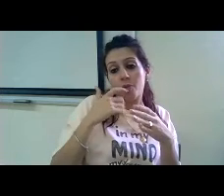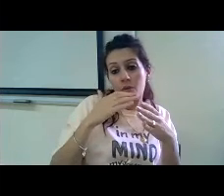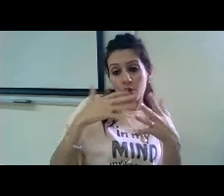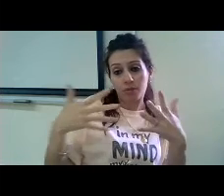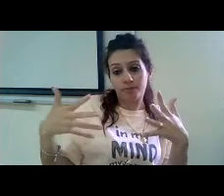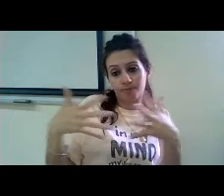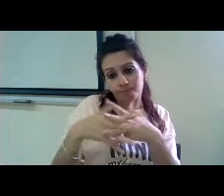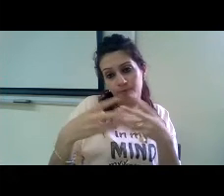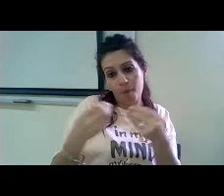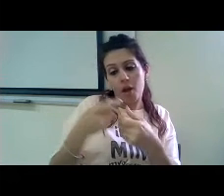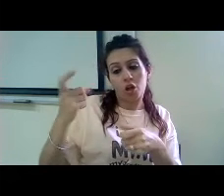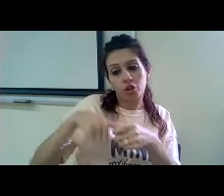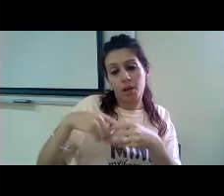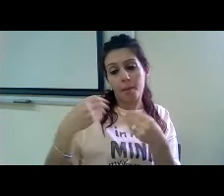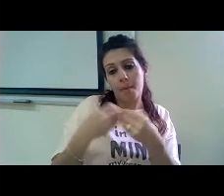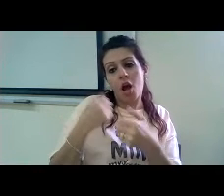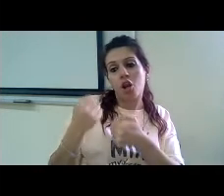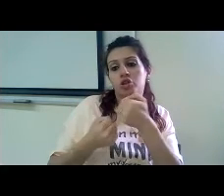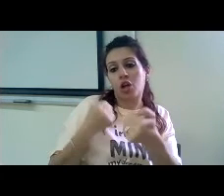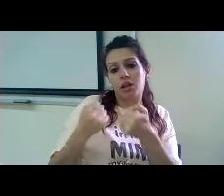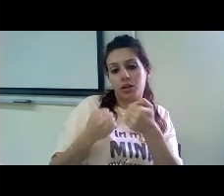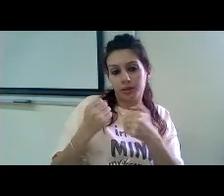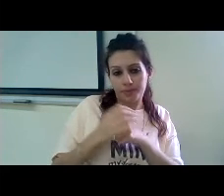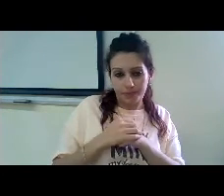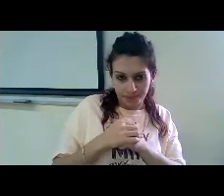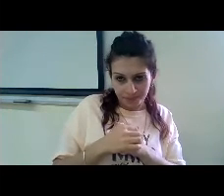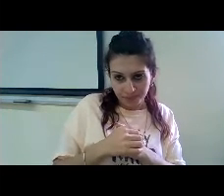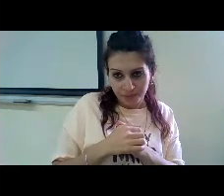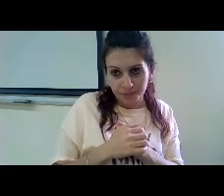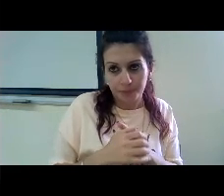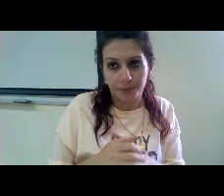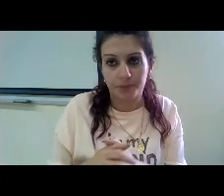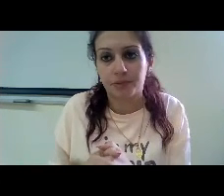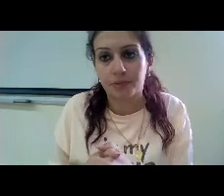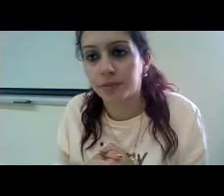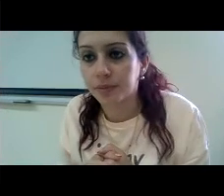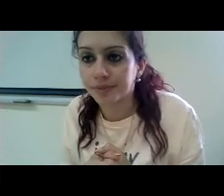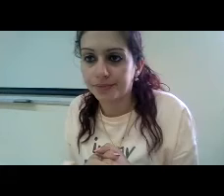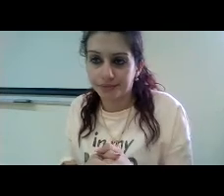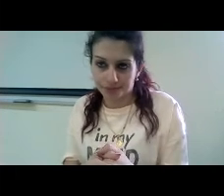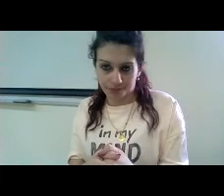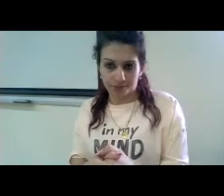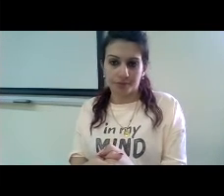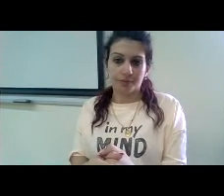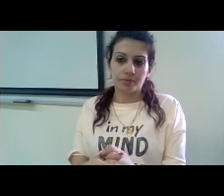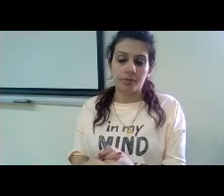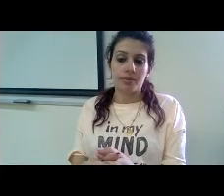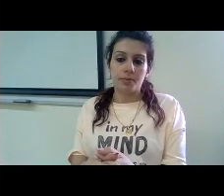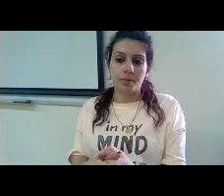teach the students' parents how to support or even to teach their children at home.